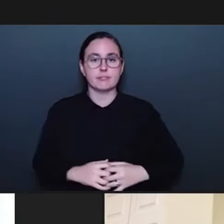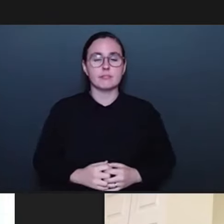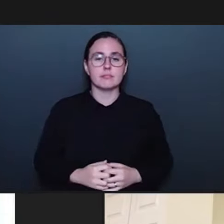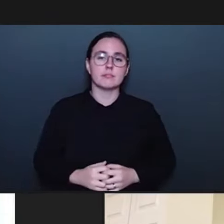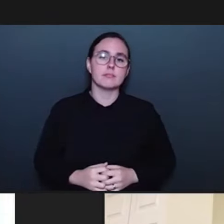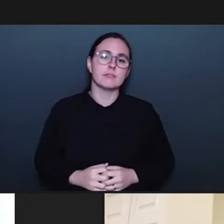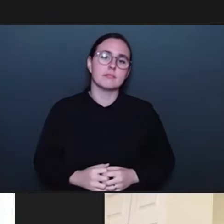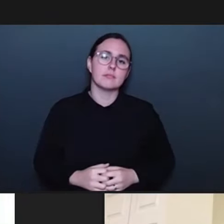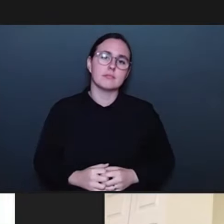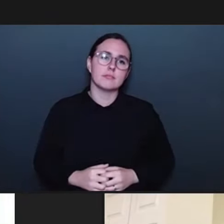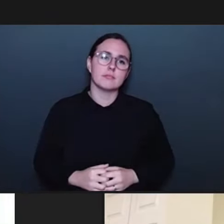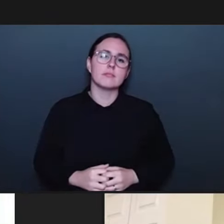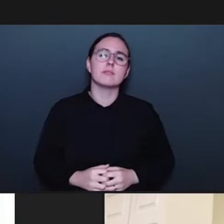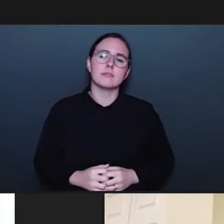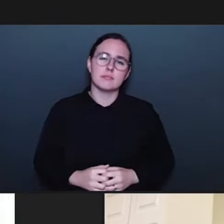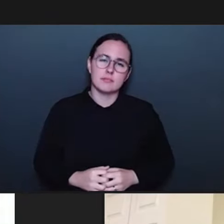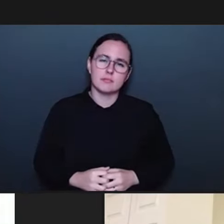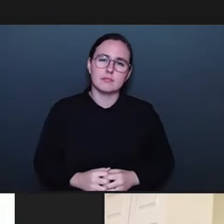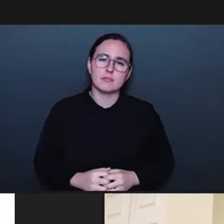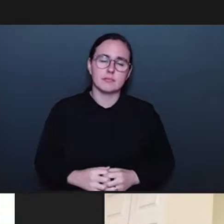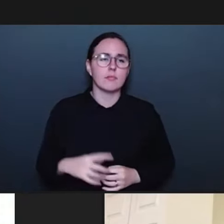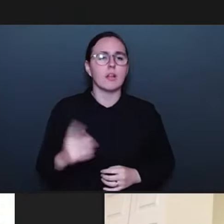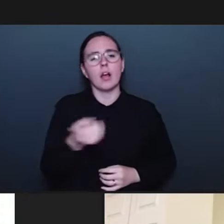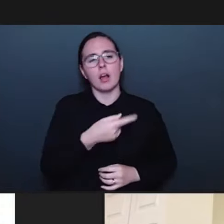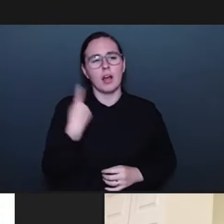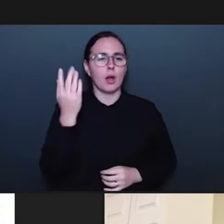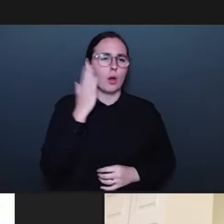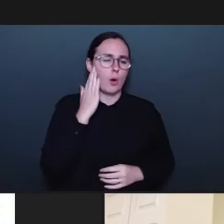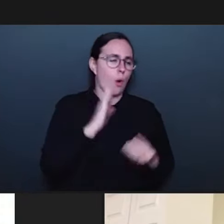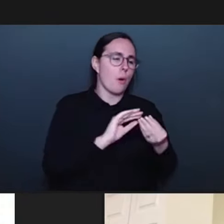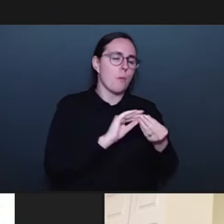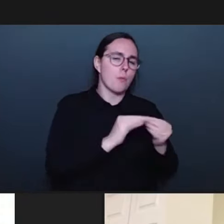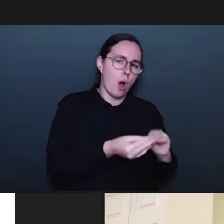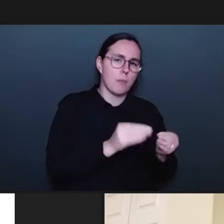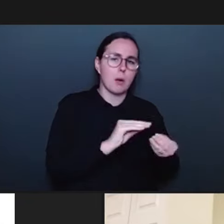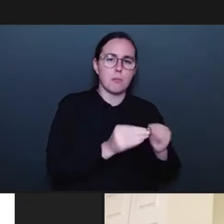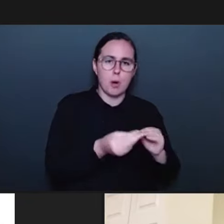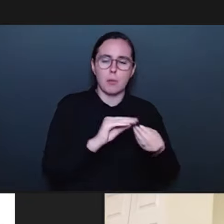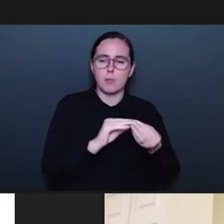about the issues, we all hear about the shocks. We know that typical example in terms of resources